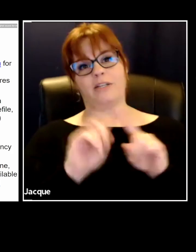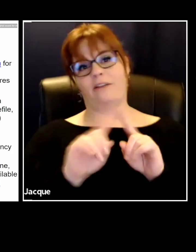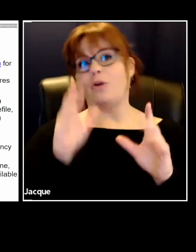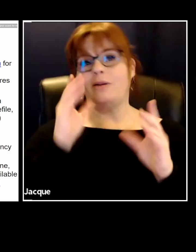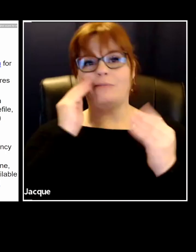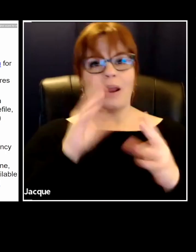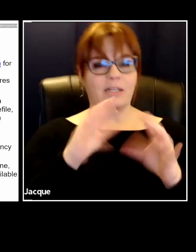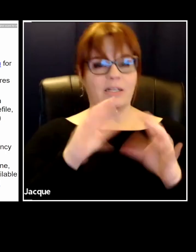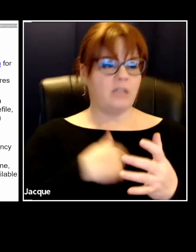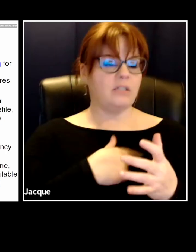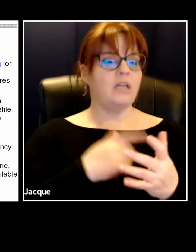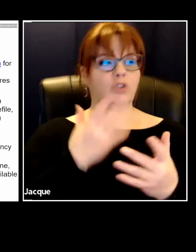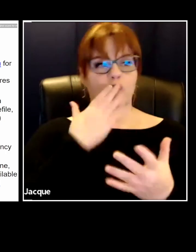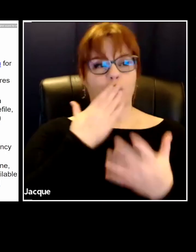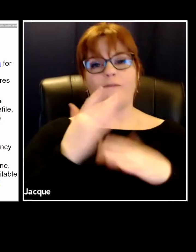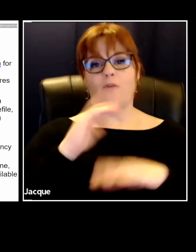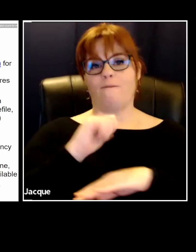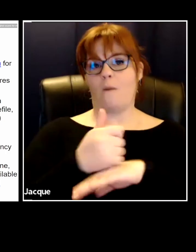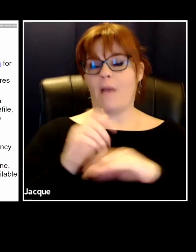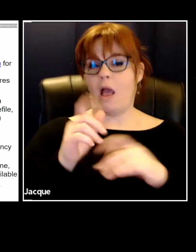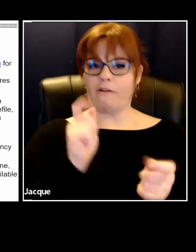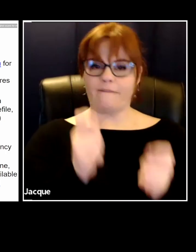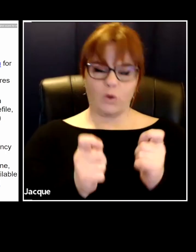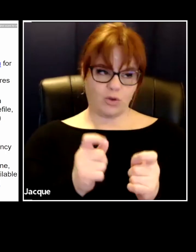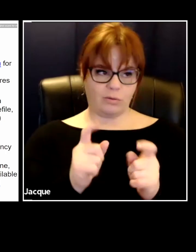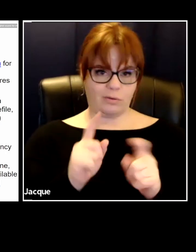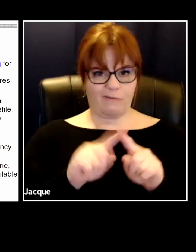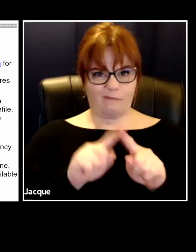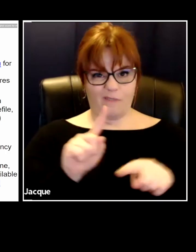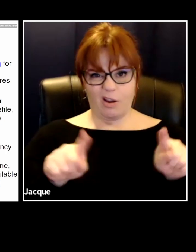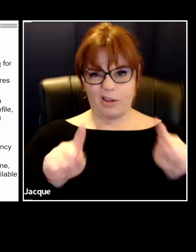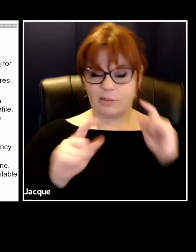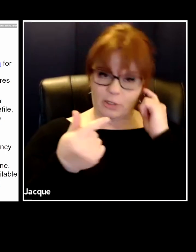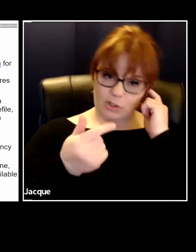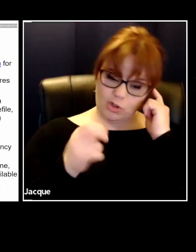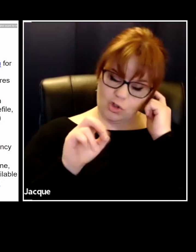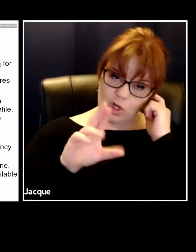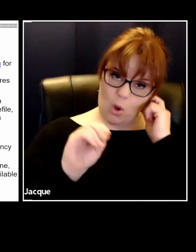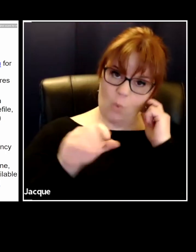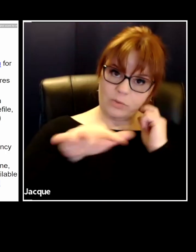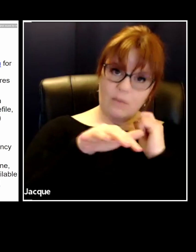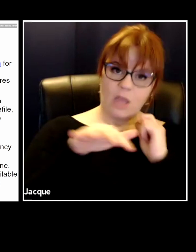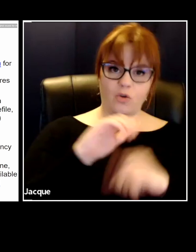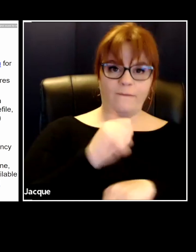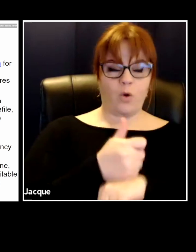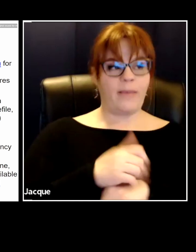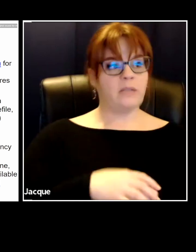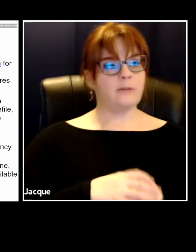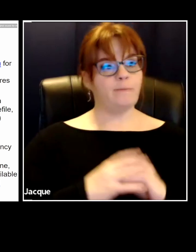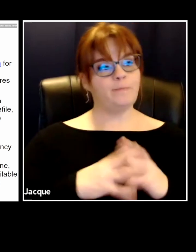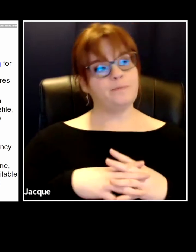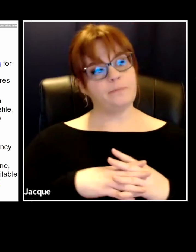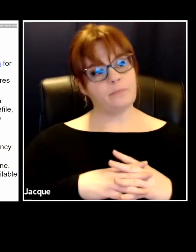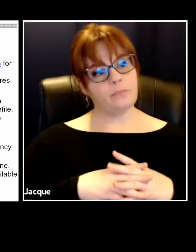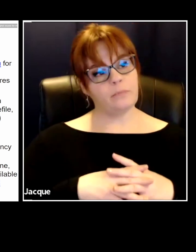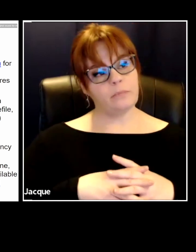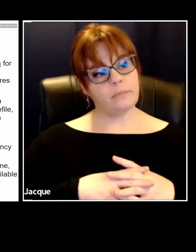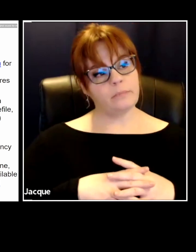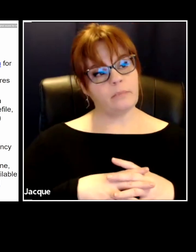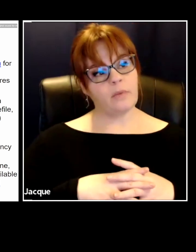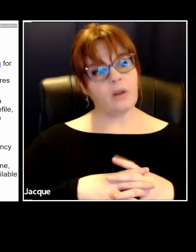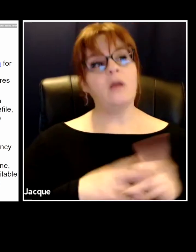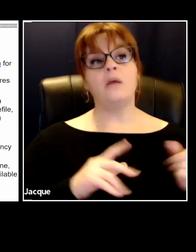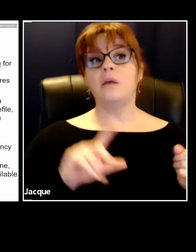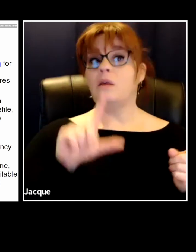format conversion between um various geospatial formats. Uh and there the library also this this